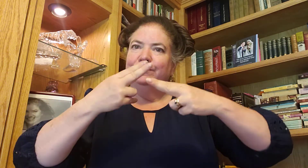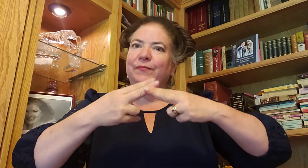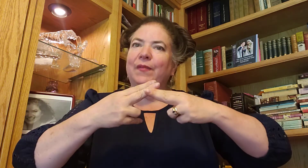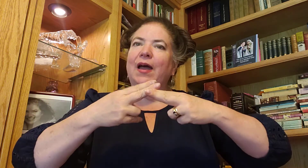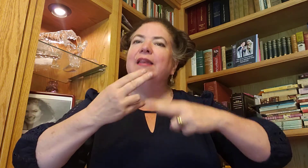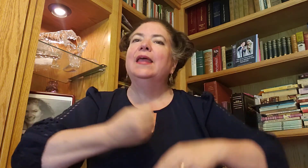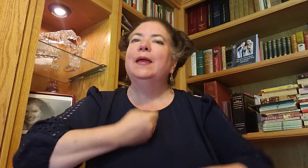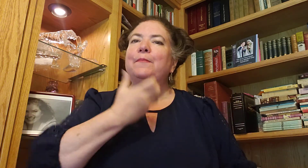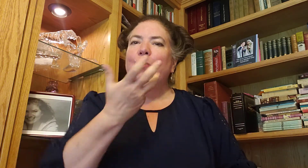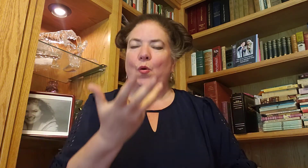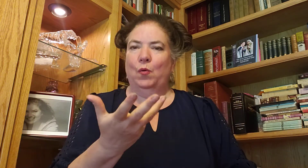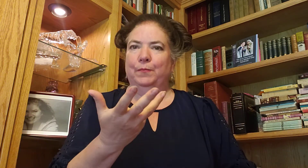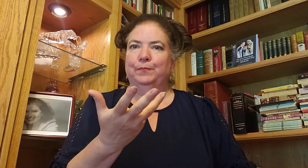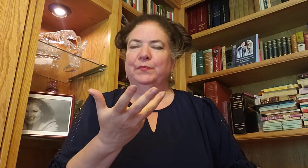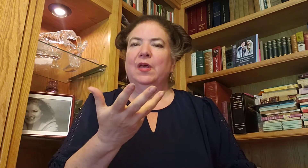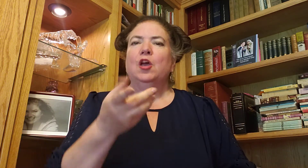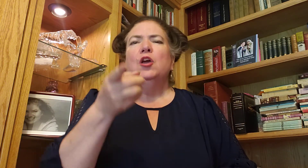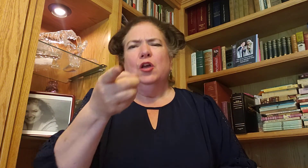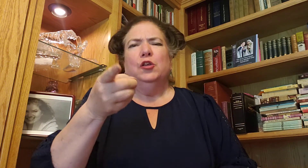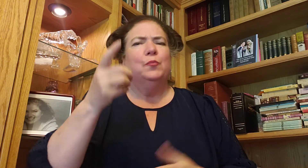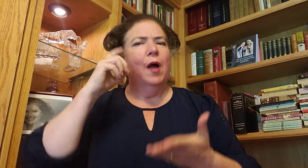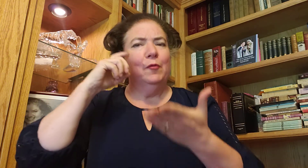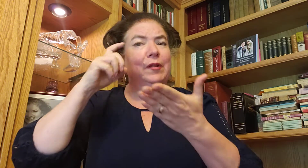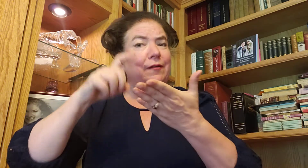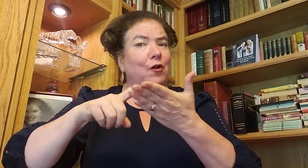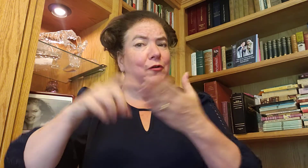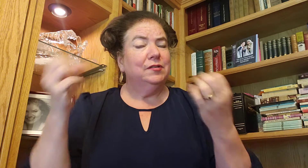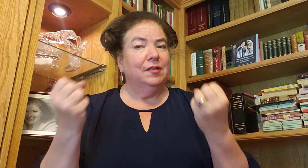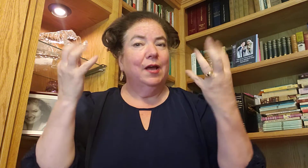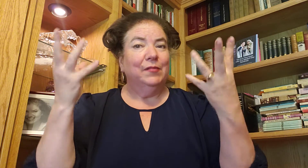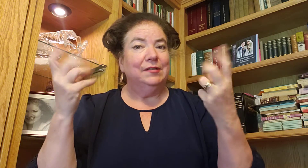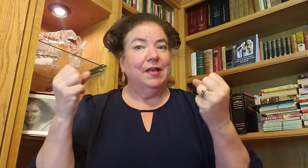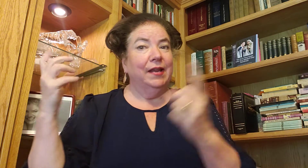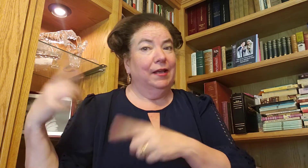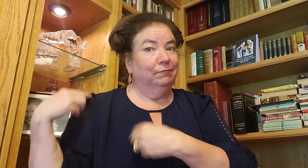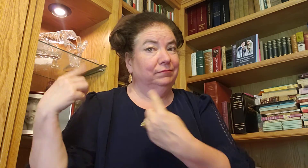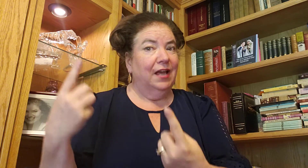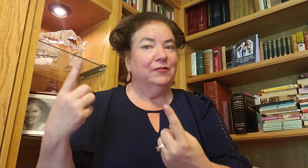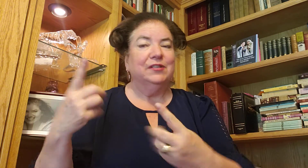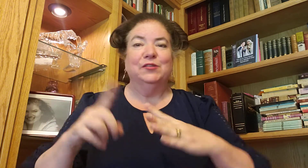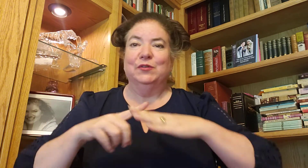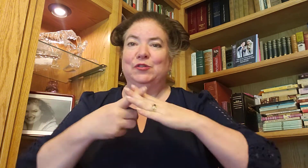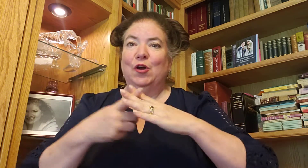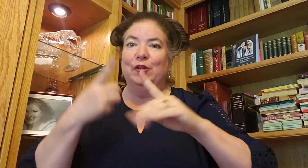name poem. You probably have noticed that I've been signing ever since we started